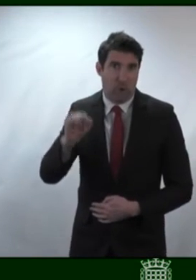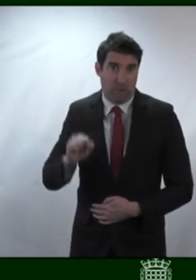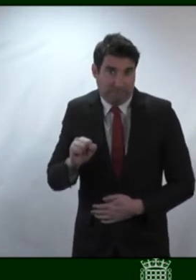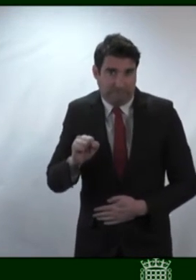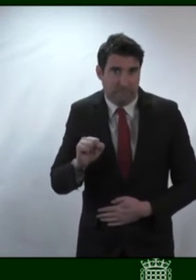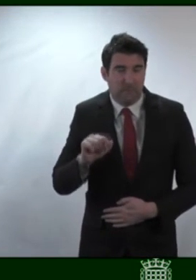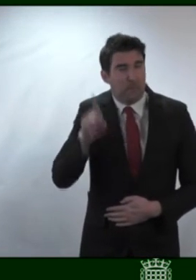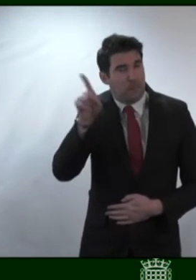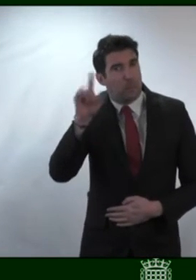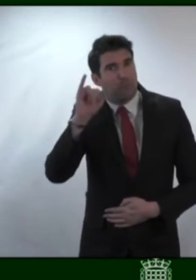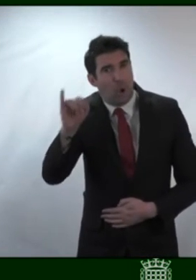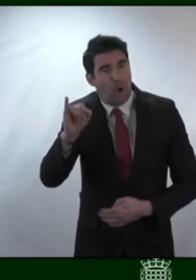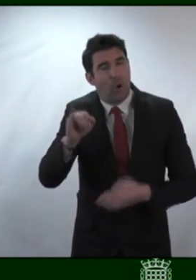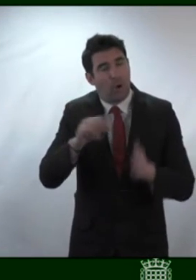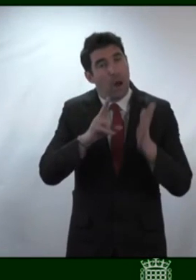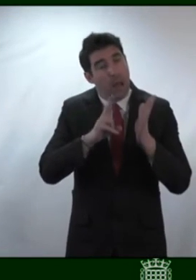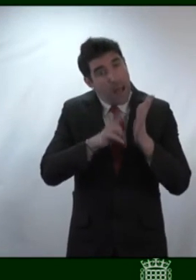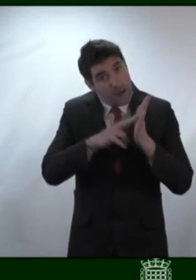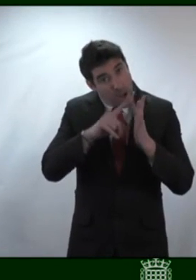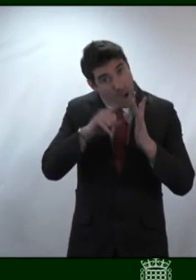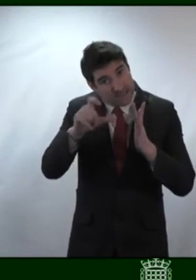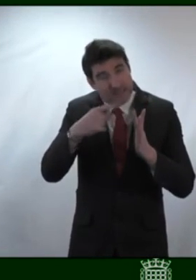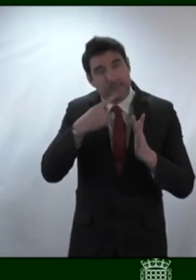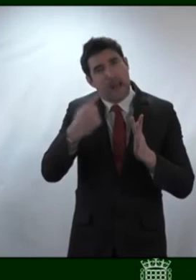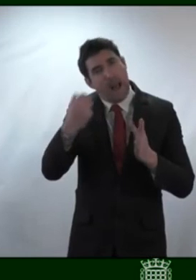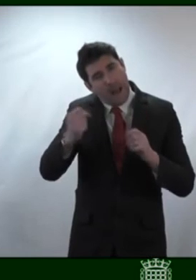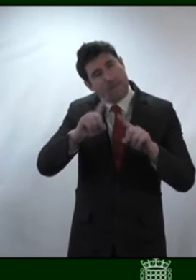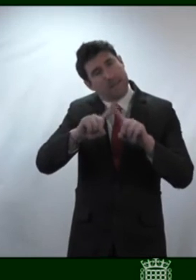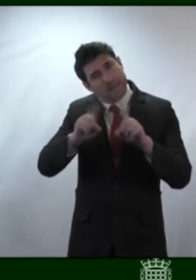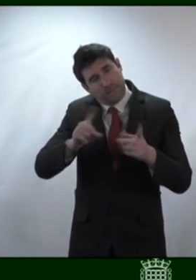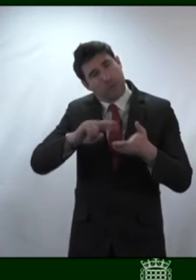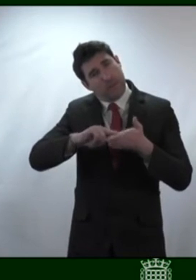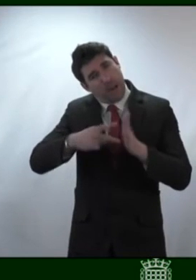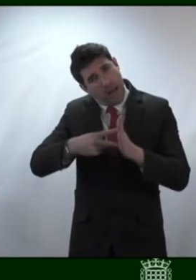are other things we can do as well, including massively improving the midland main line—I think